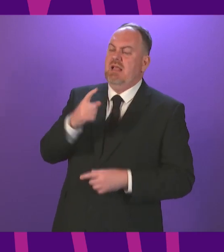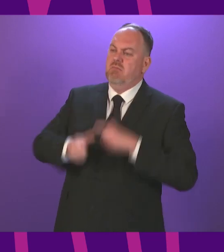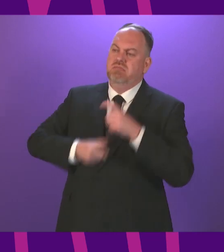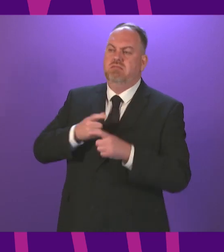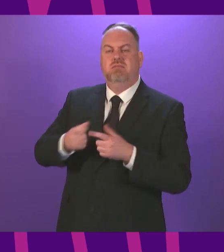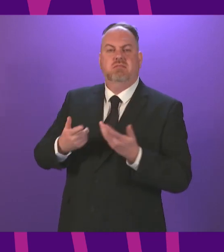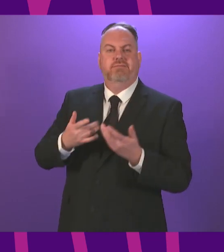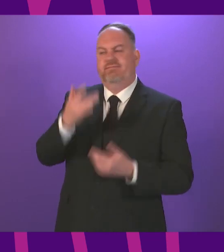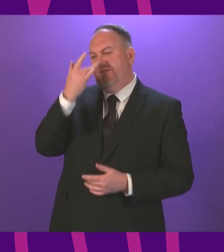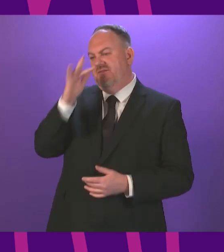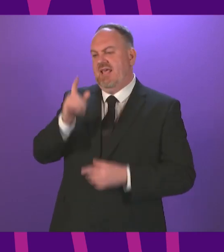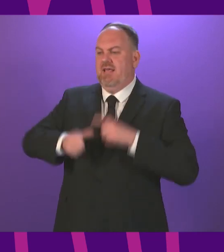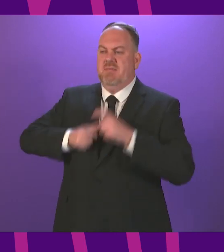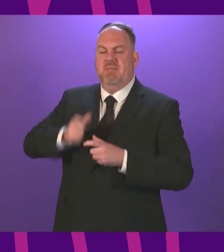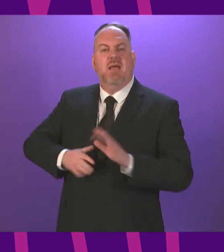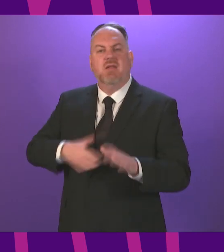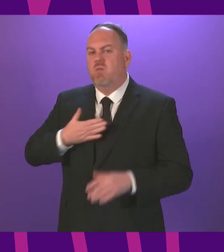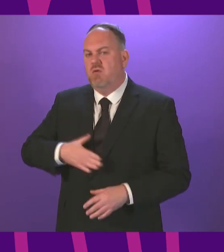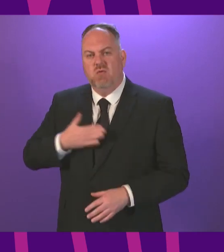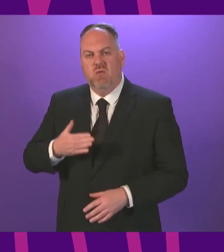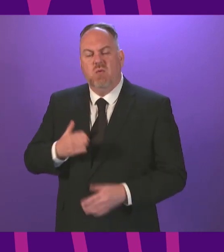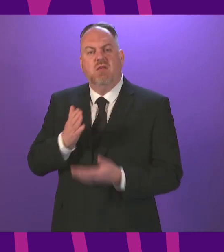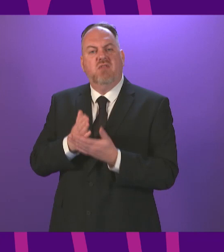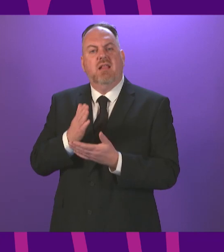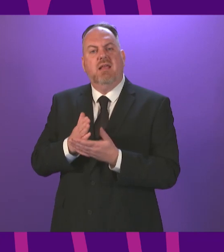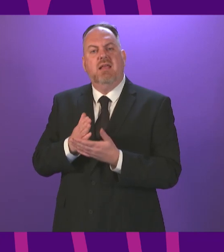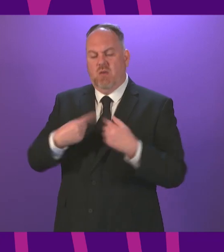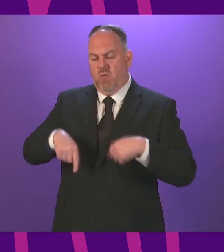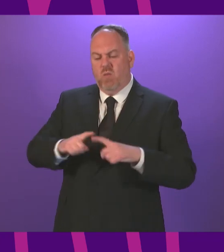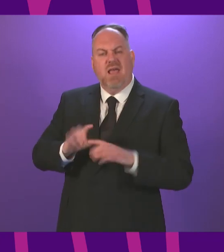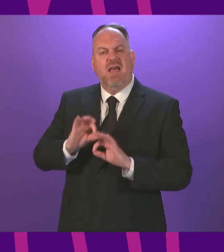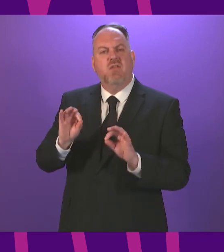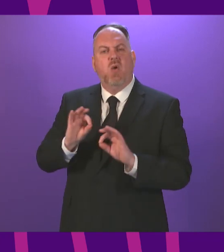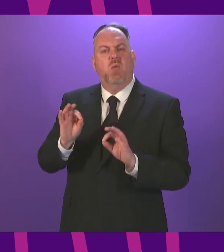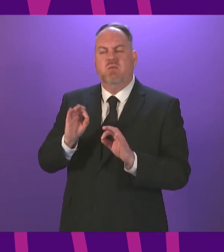it would equally be wrong to imply by our absence any kind of personal disrespect